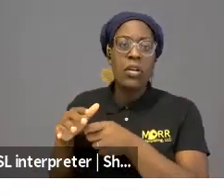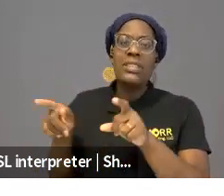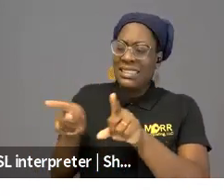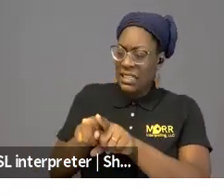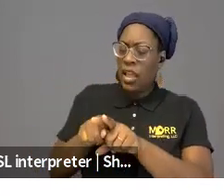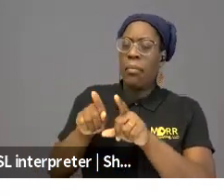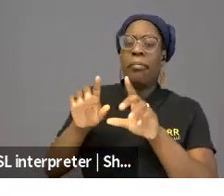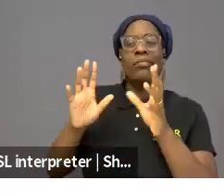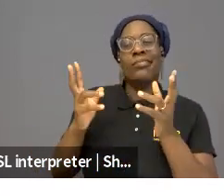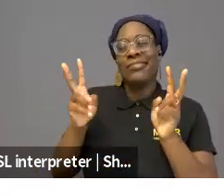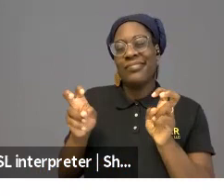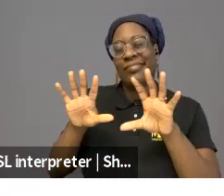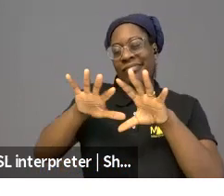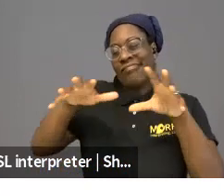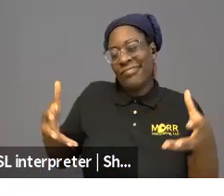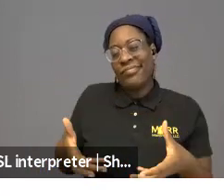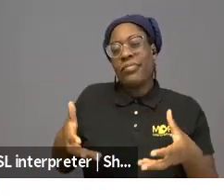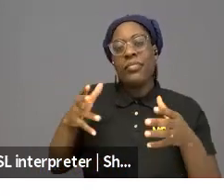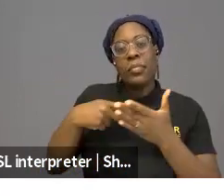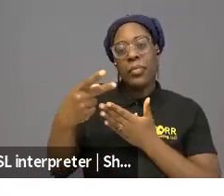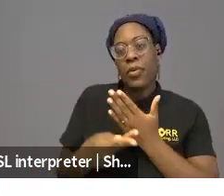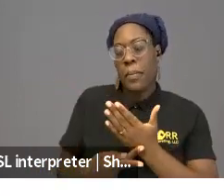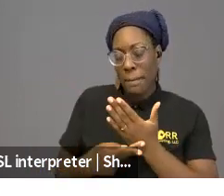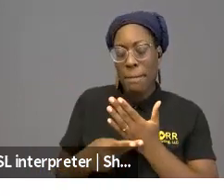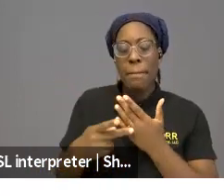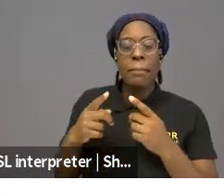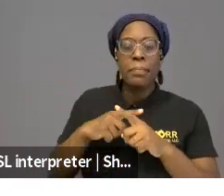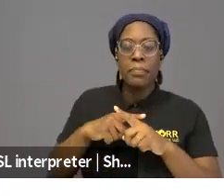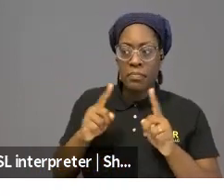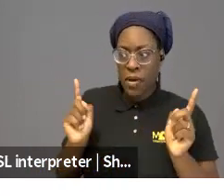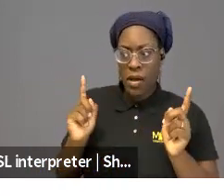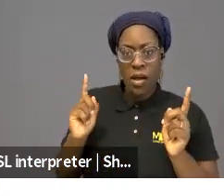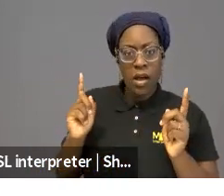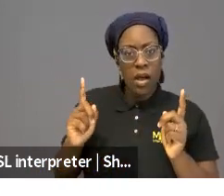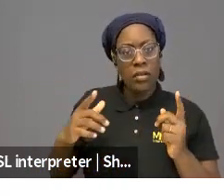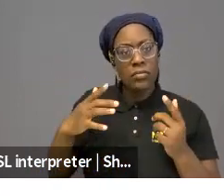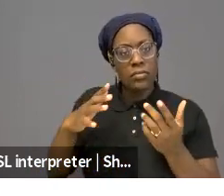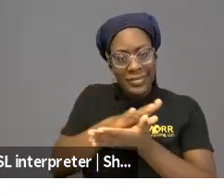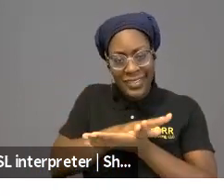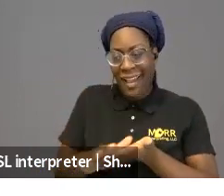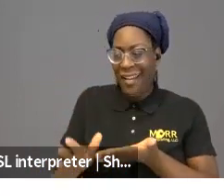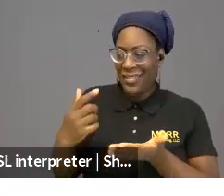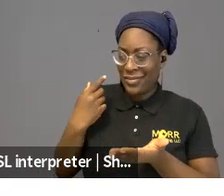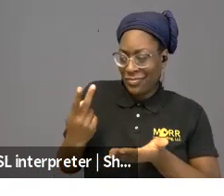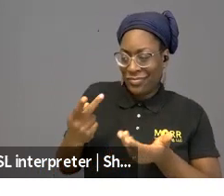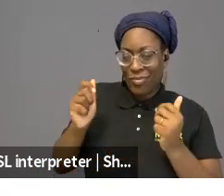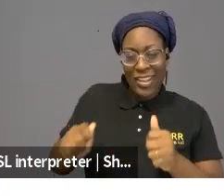decisions about how things are supposed to look, to keep things in uniform or consistent across